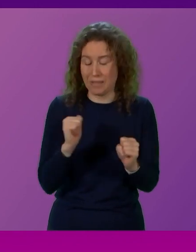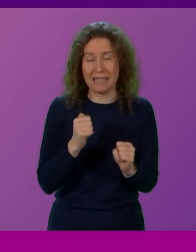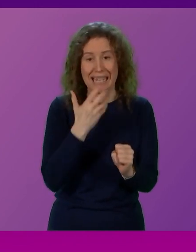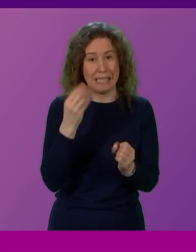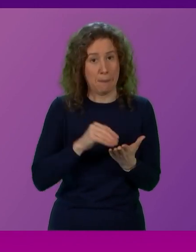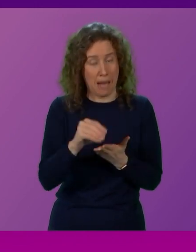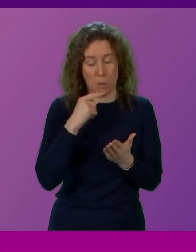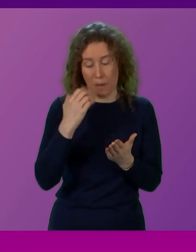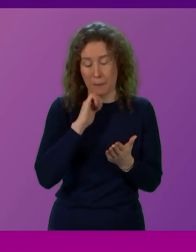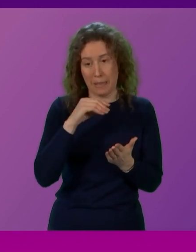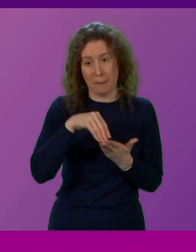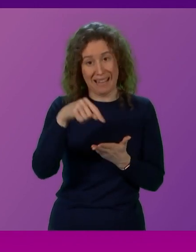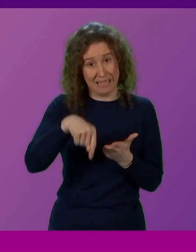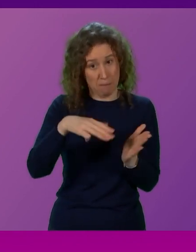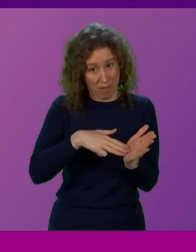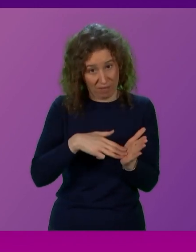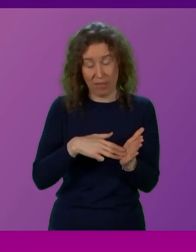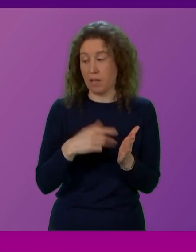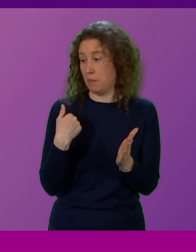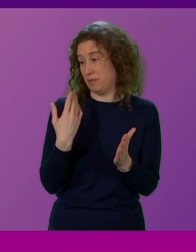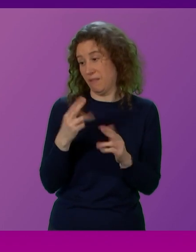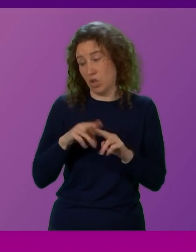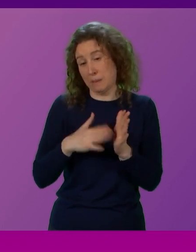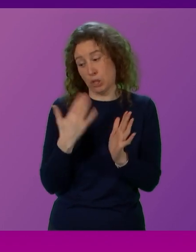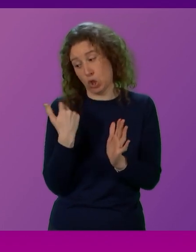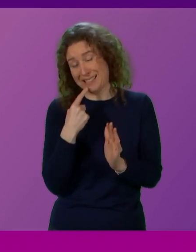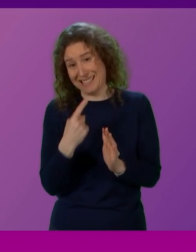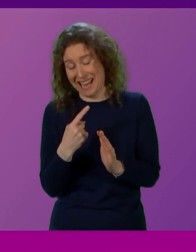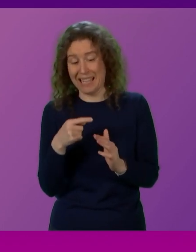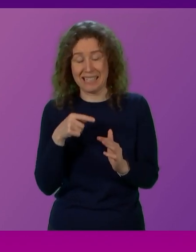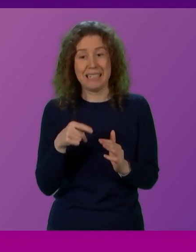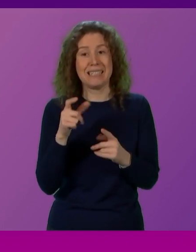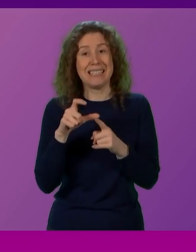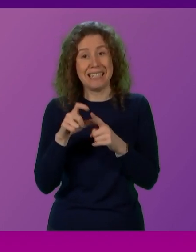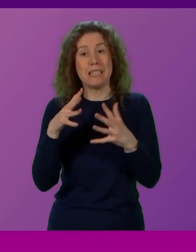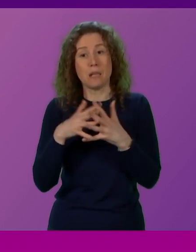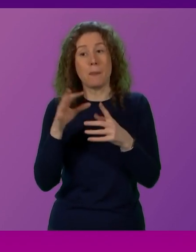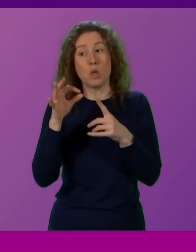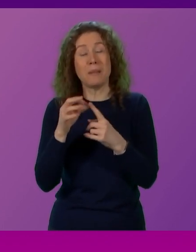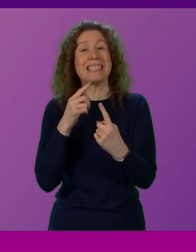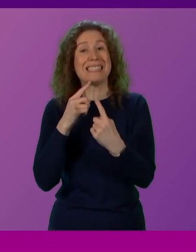As the First Minister said in response to my colleague, the Government has said that it is Department for Work and Pensions data that is the issue.